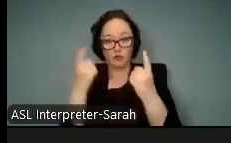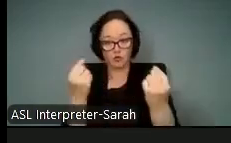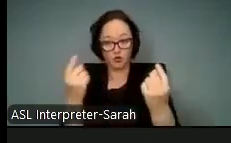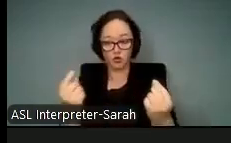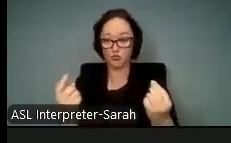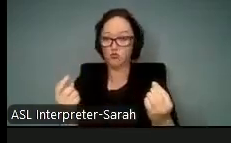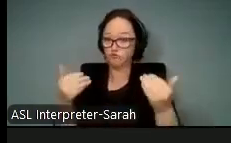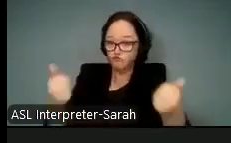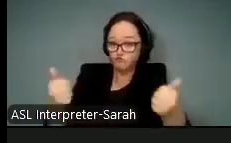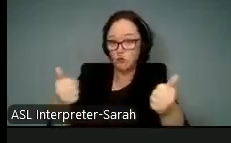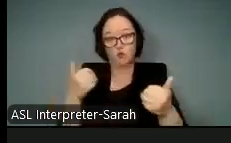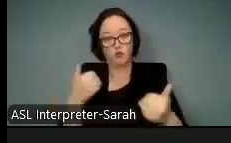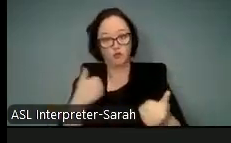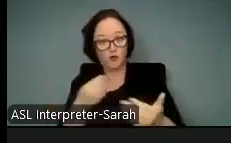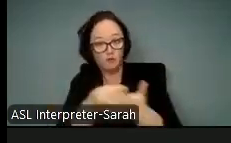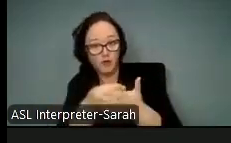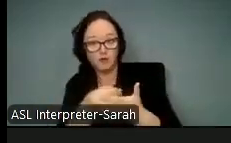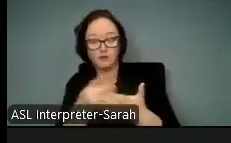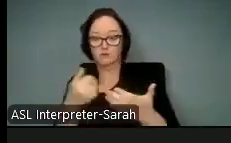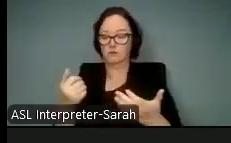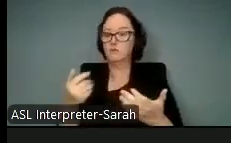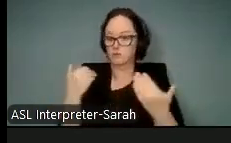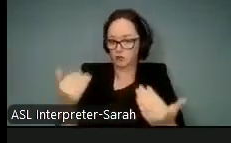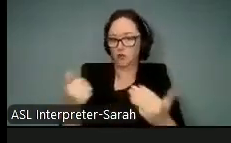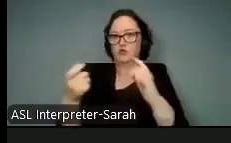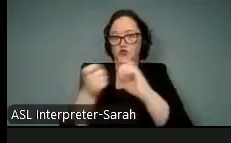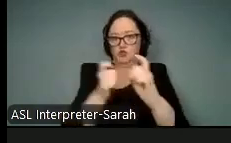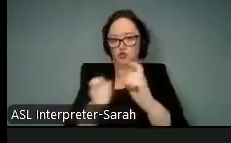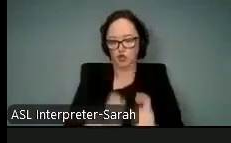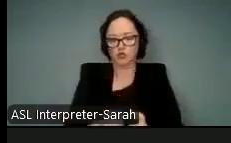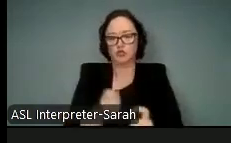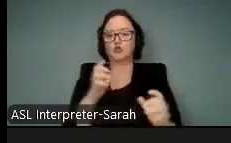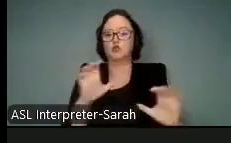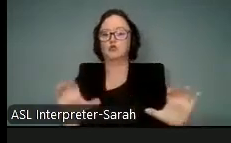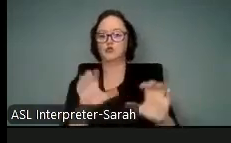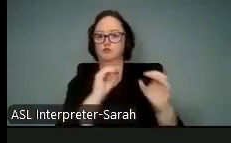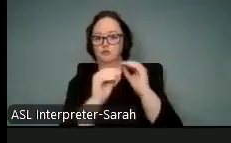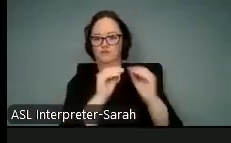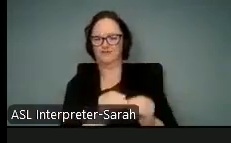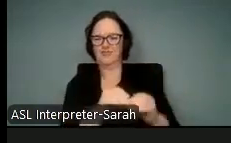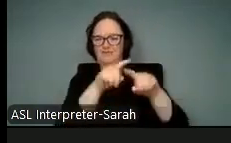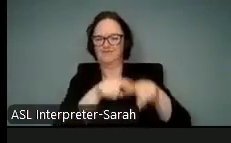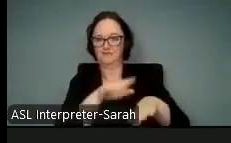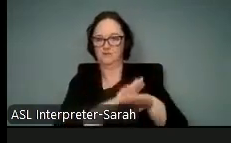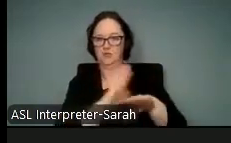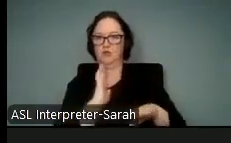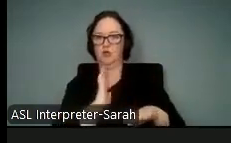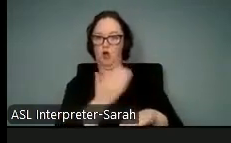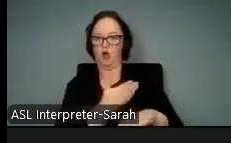so we're going to go in and start making changes. We're going to do our mediation based on our audits, carry through our plan,